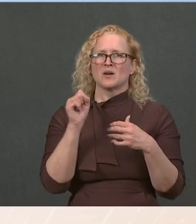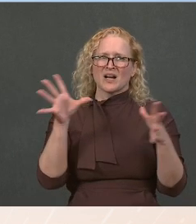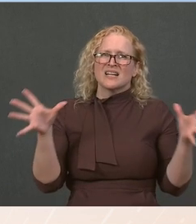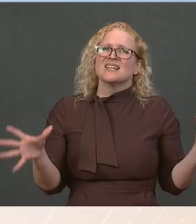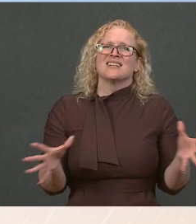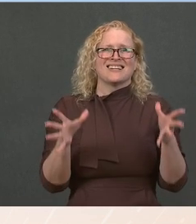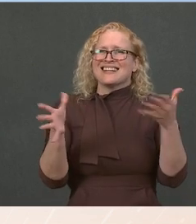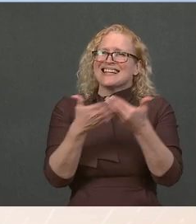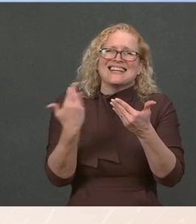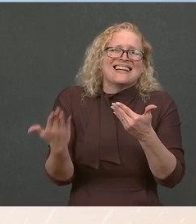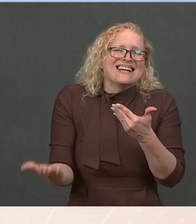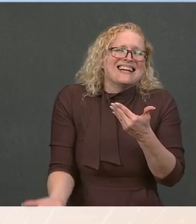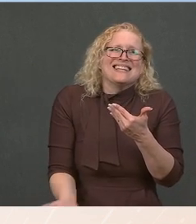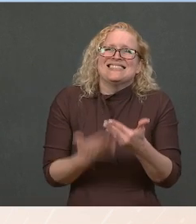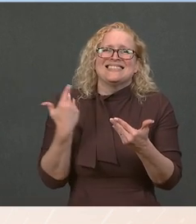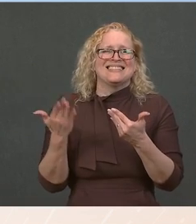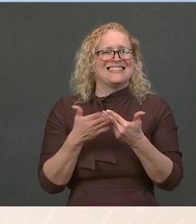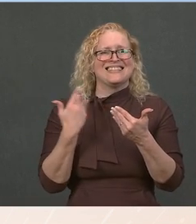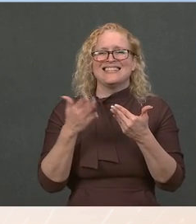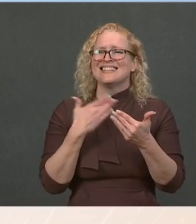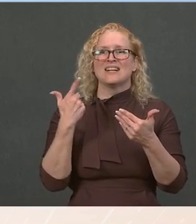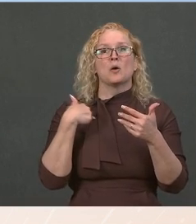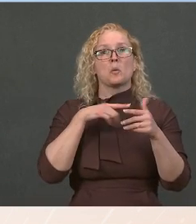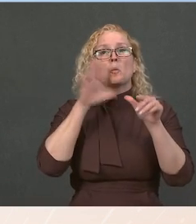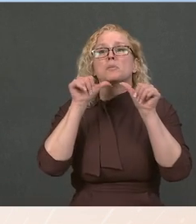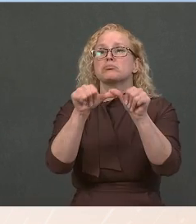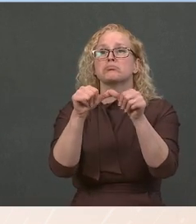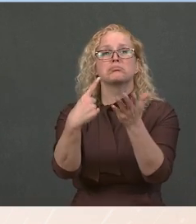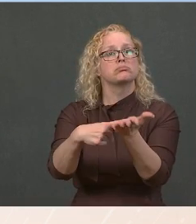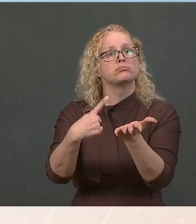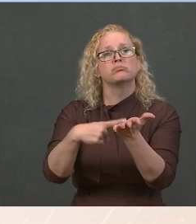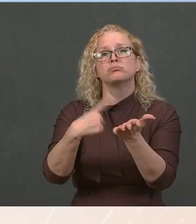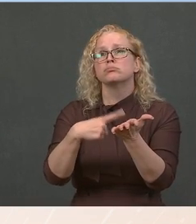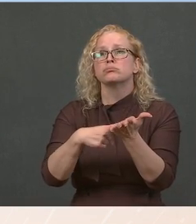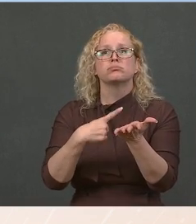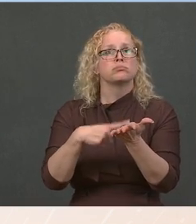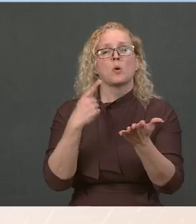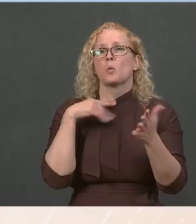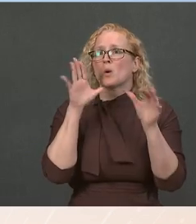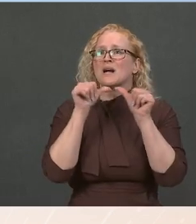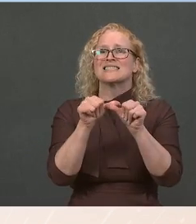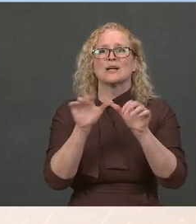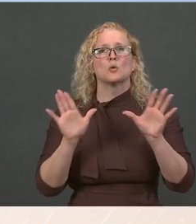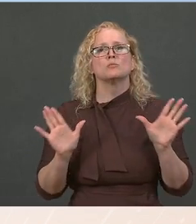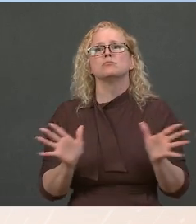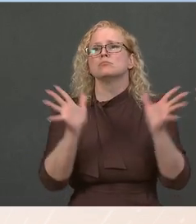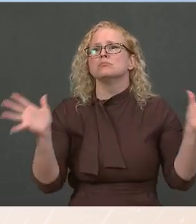continue to have those conversations. The Press: I have a question on Ethiopia. The Press: And back to the selling